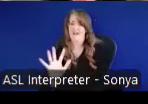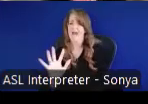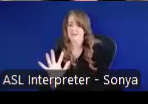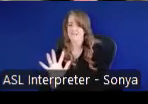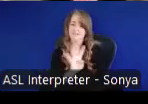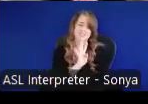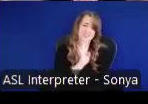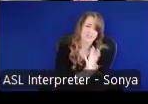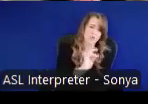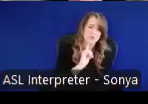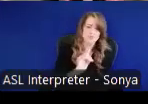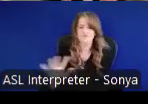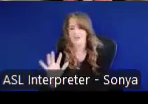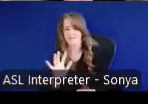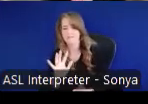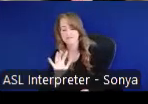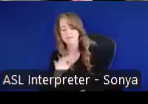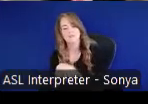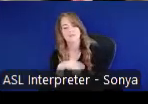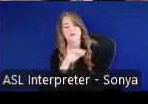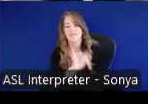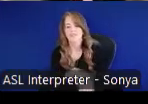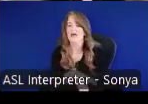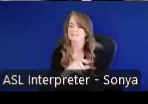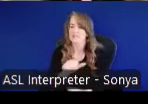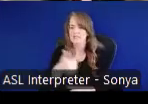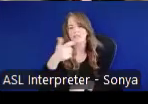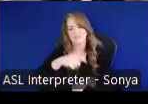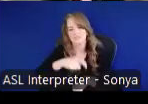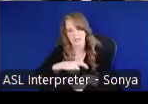of age, that might be another time when we want to be concerned.